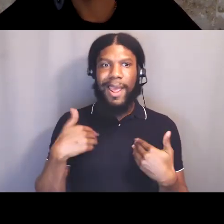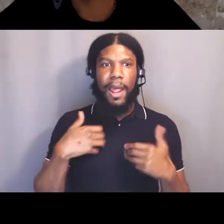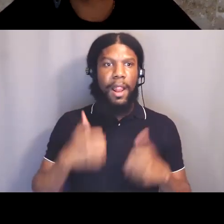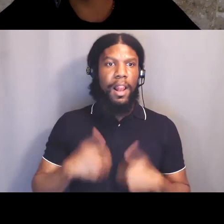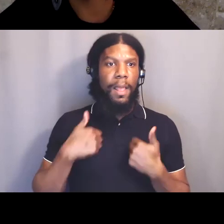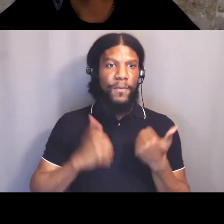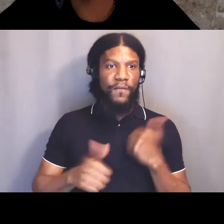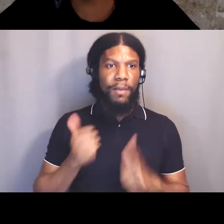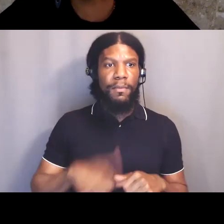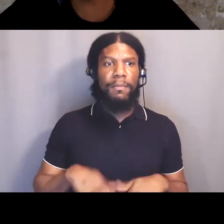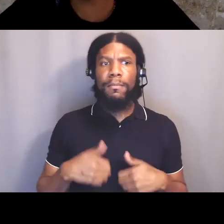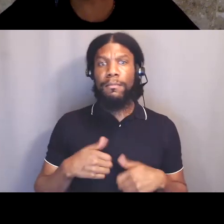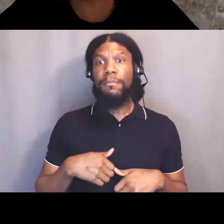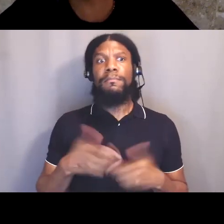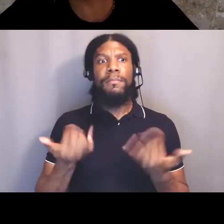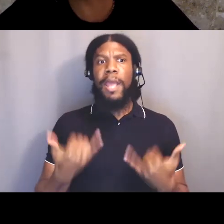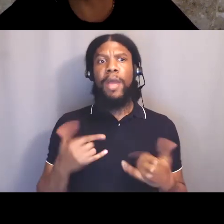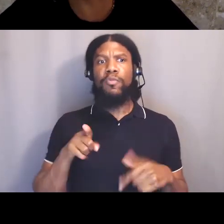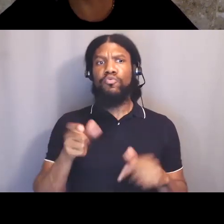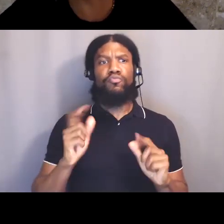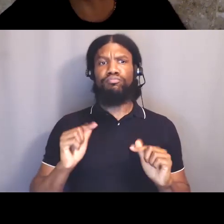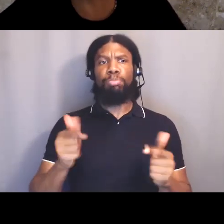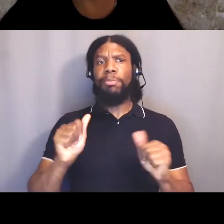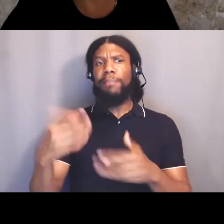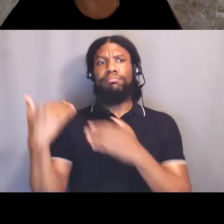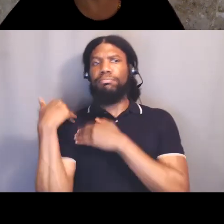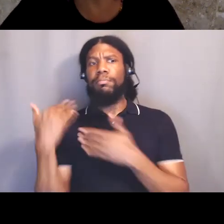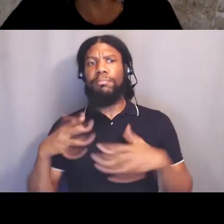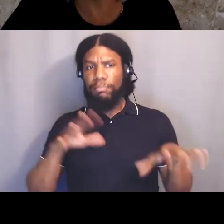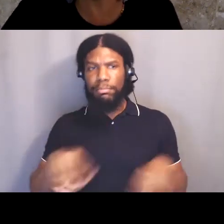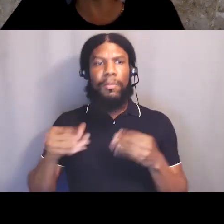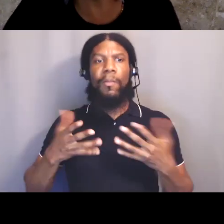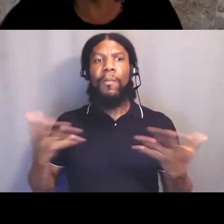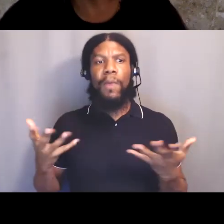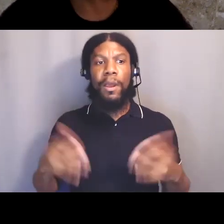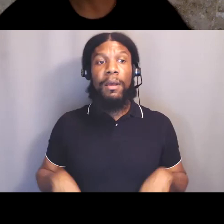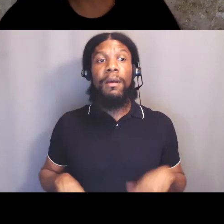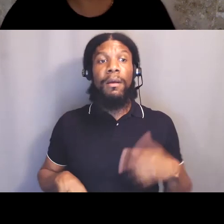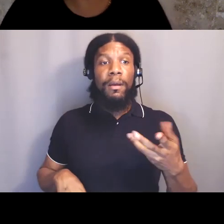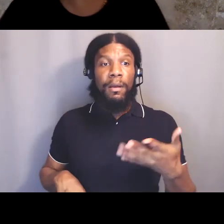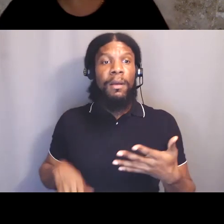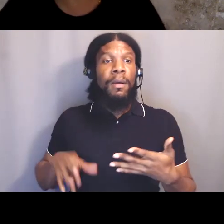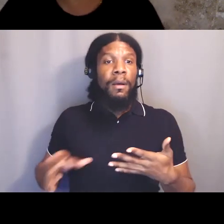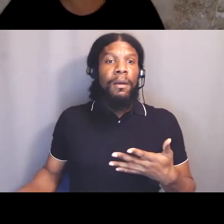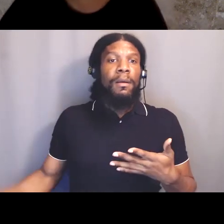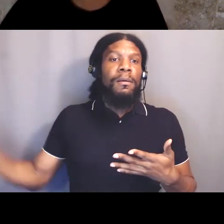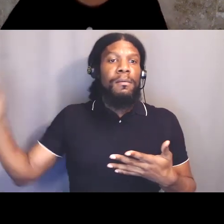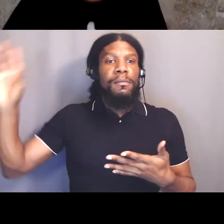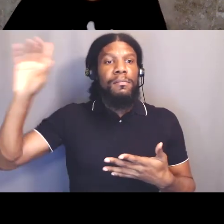One, call Paul Krekorian. I don't know how many y'all live in his district but Paul Krekorian is the chair